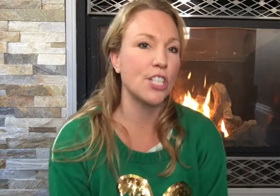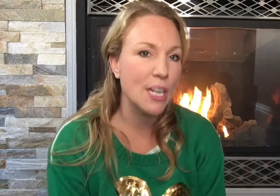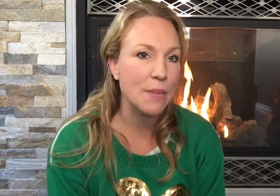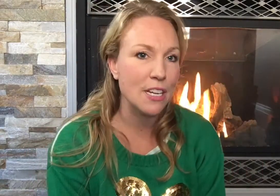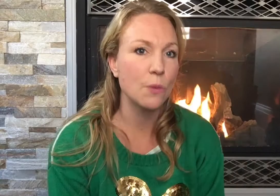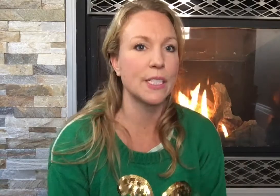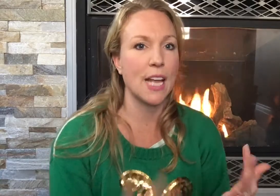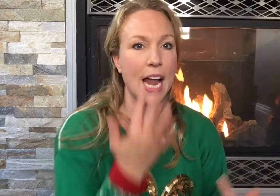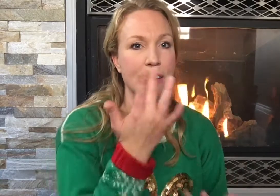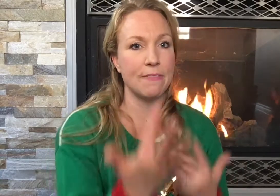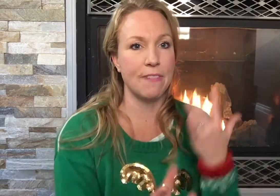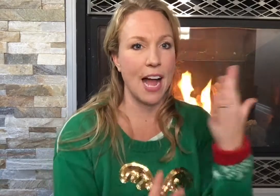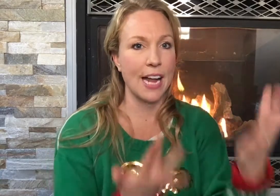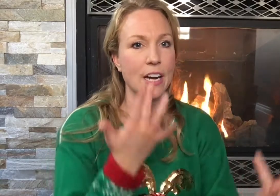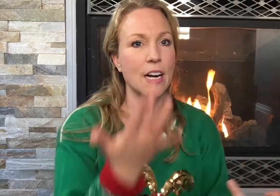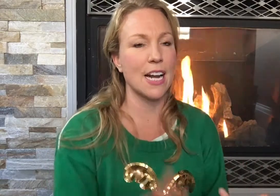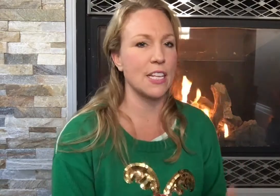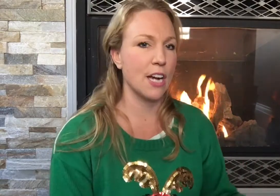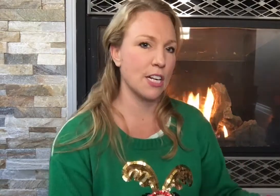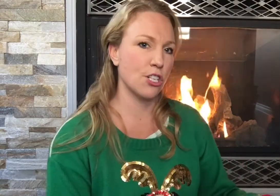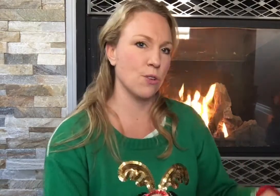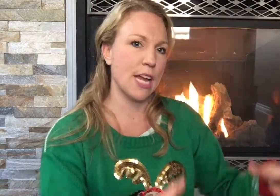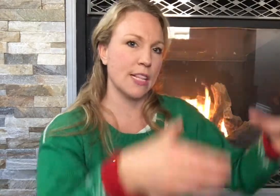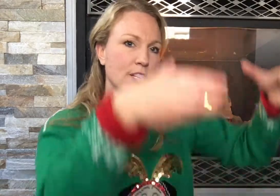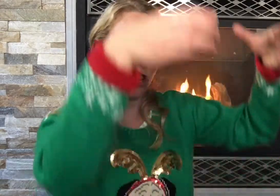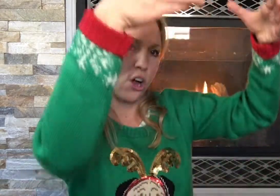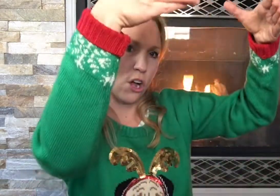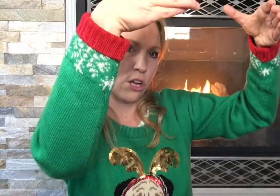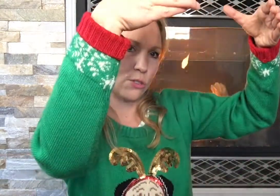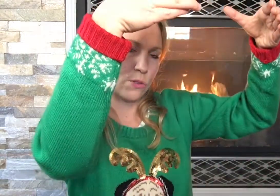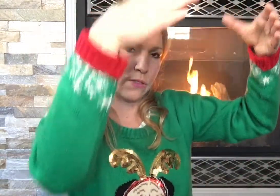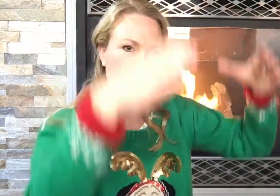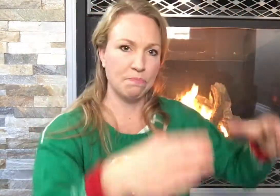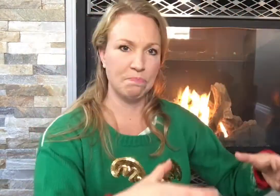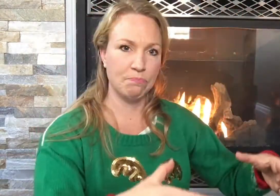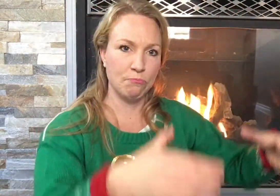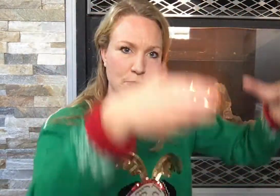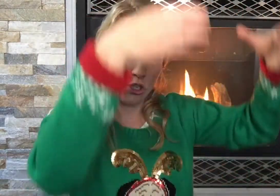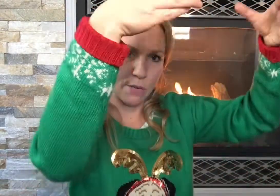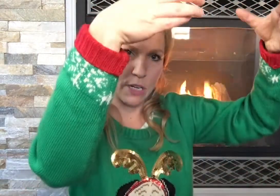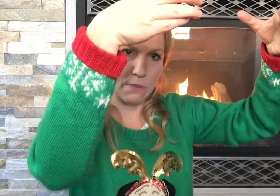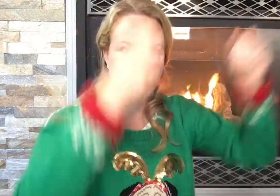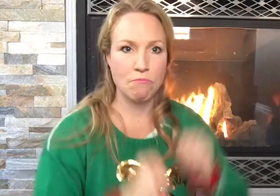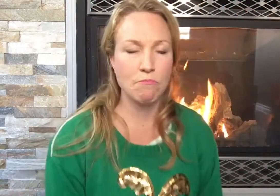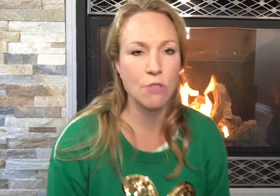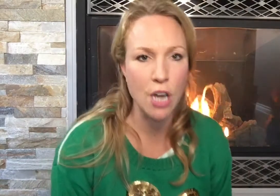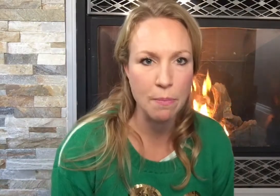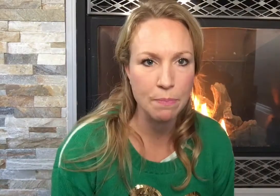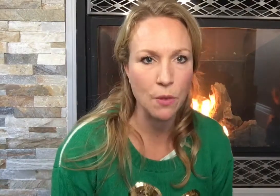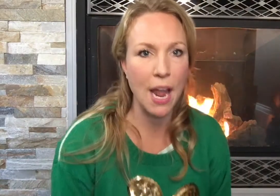chimney you would sign FIRE, and then you kind of show like the tall sort of chimney shape. Okay,